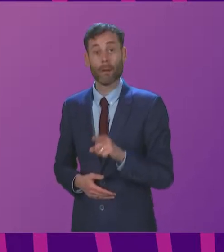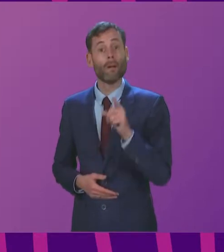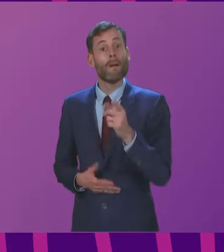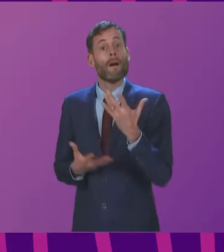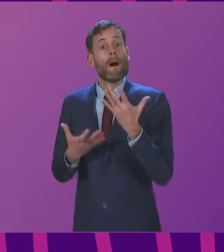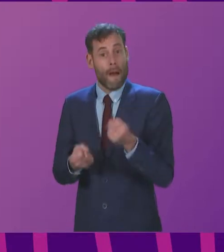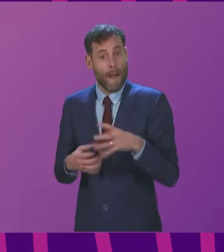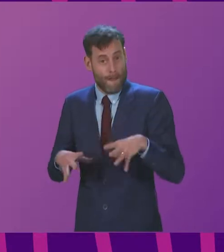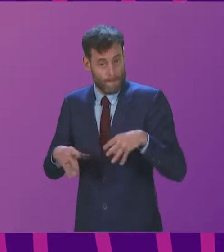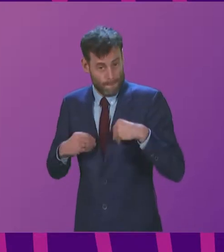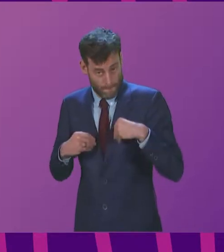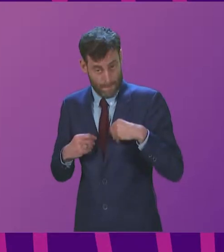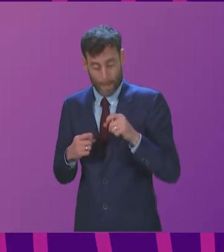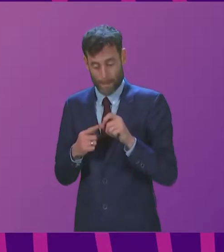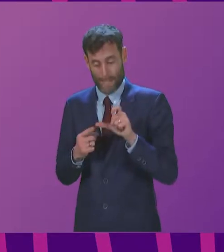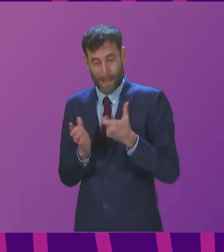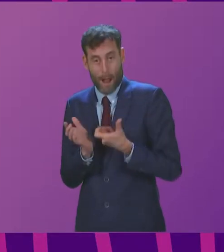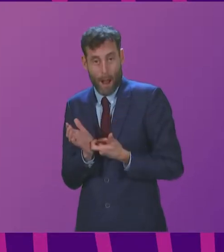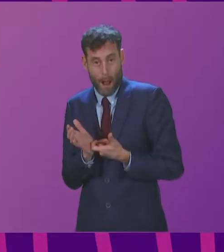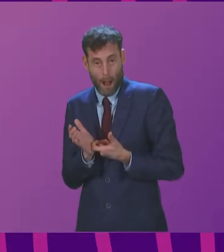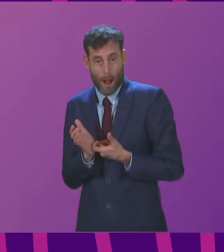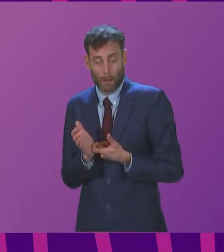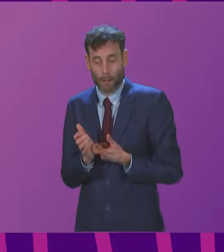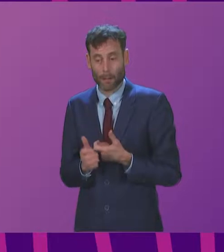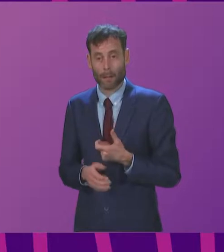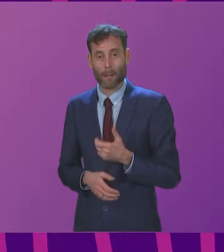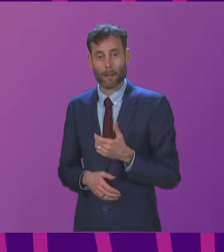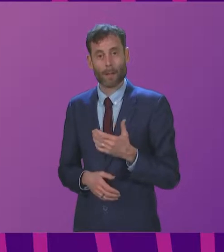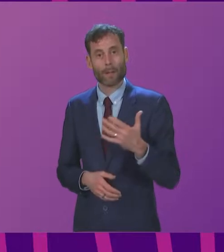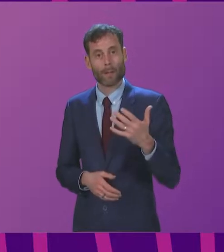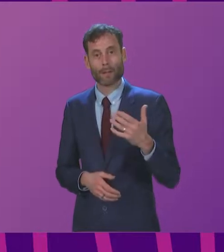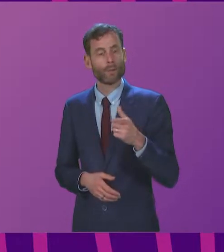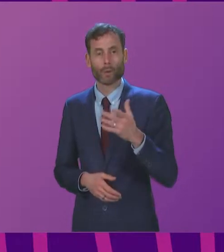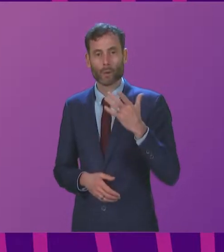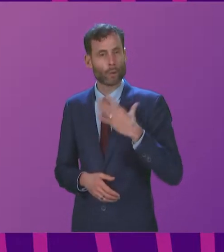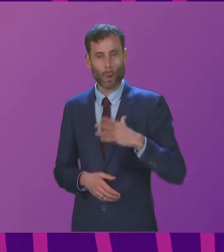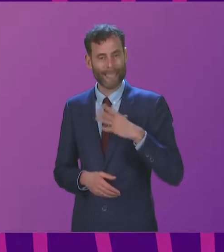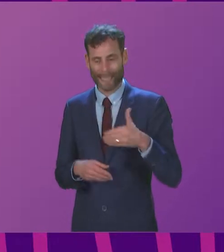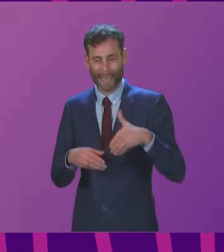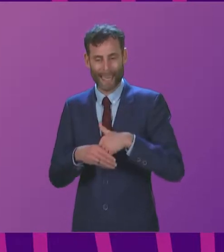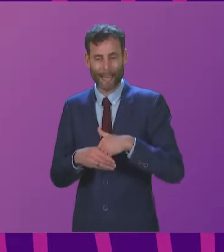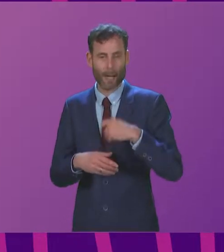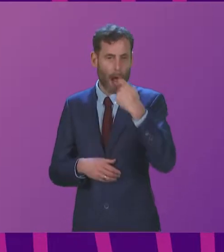a positive PCR test within 90 days need not participate in twice weekly LFD testing. The